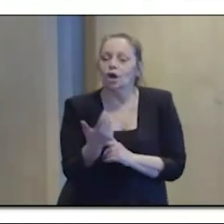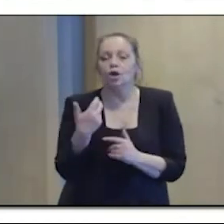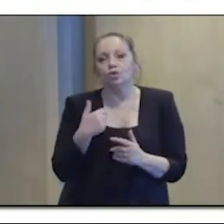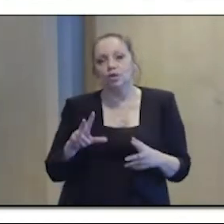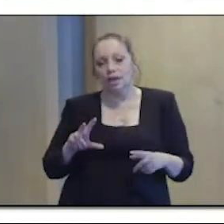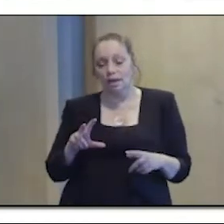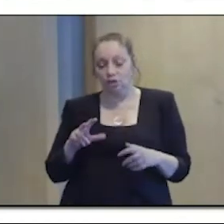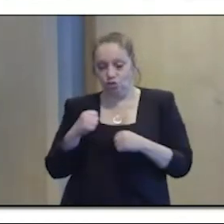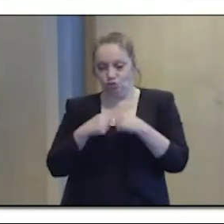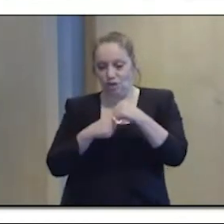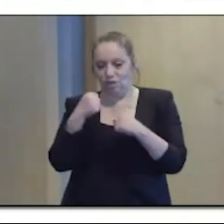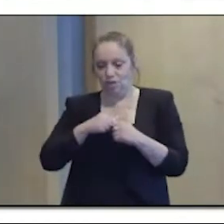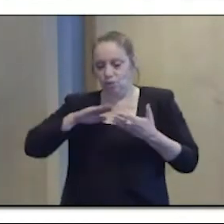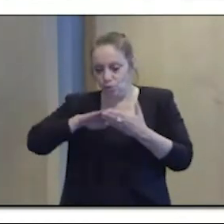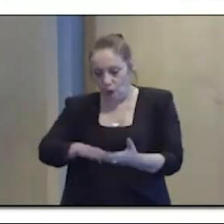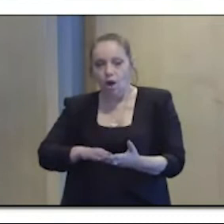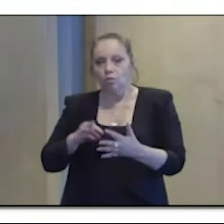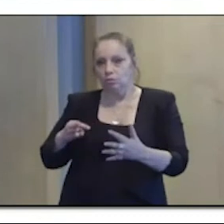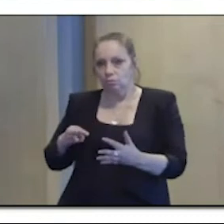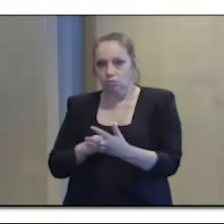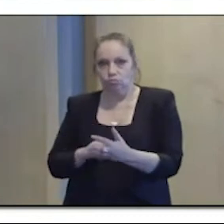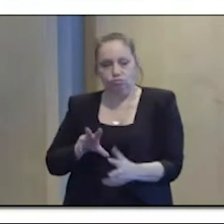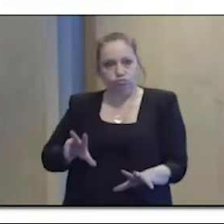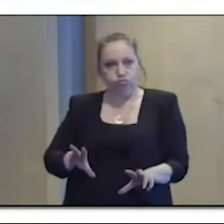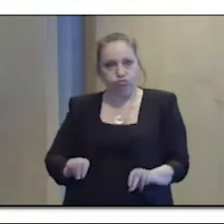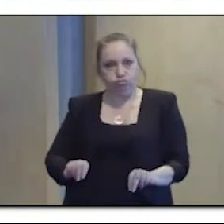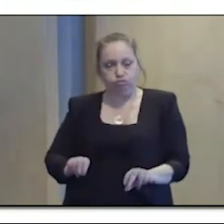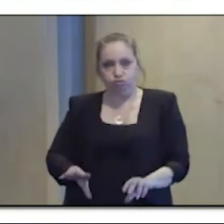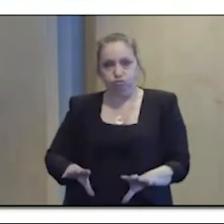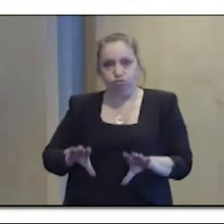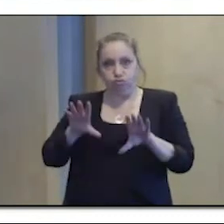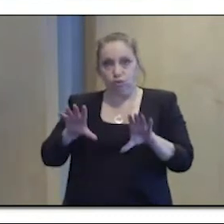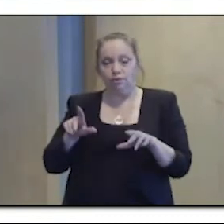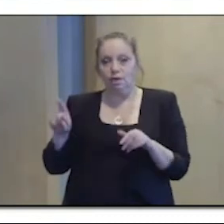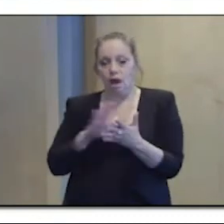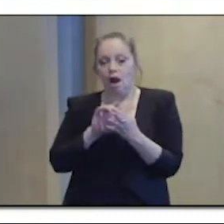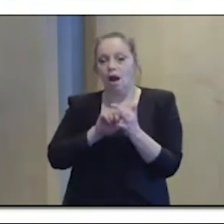or refueling infrastructure. The attraction with hydrogen vehicles is they have a longer range,